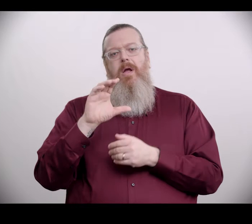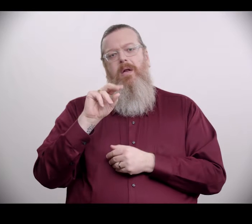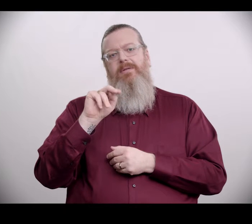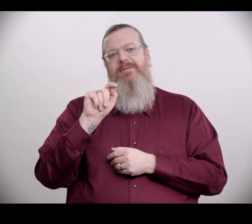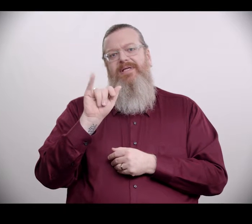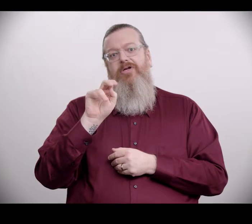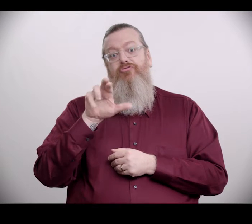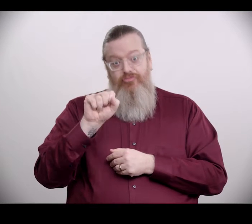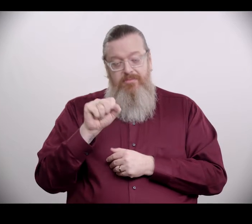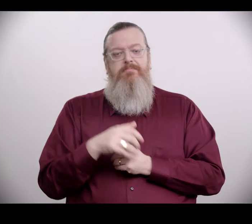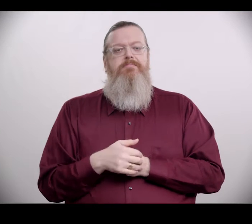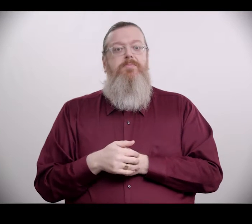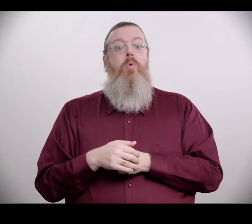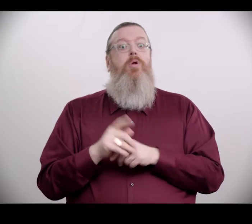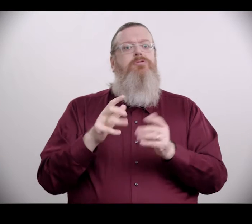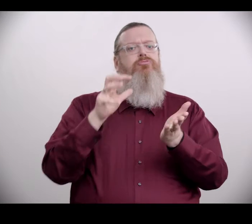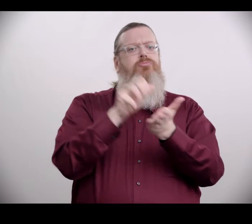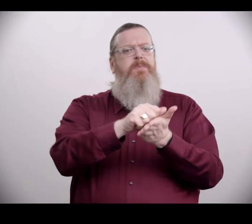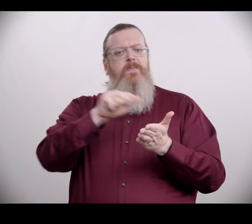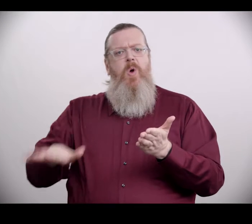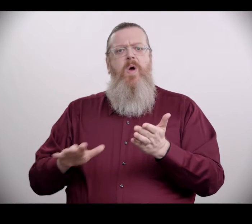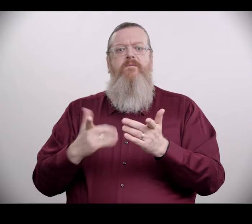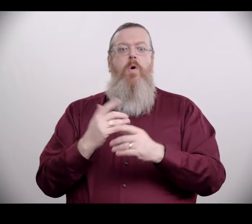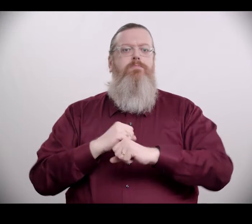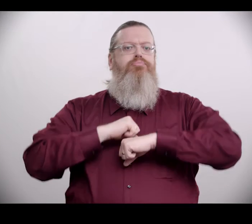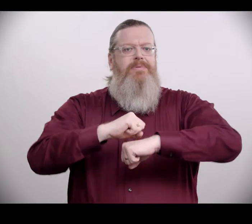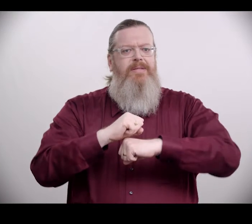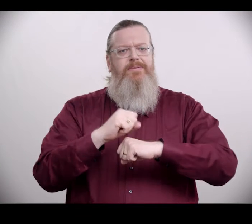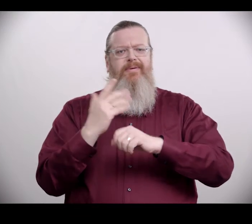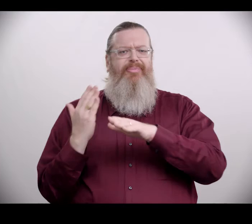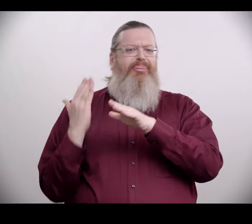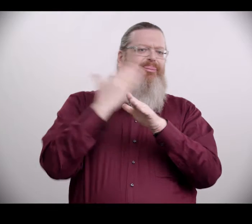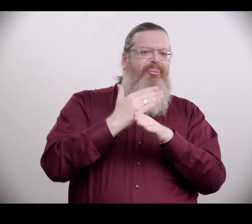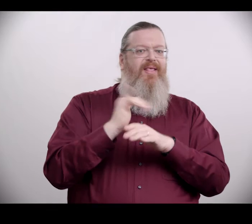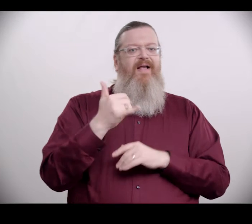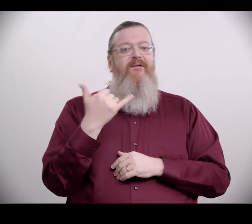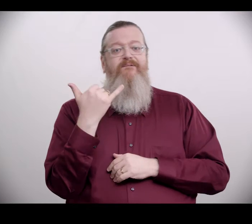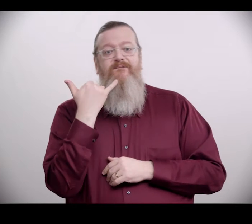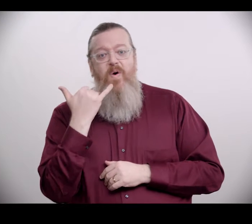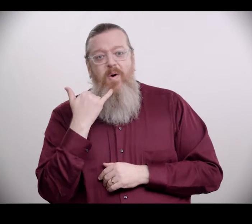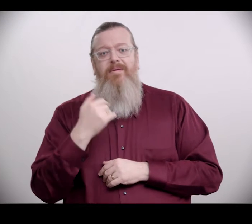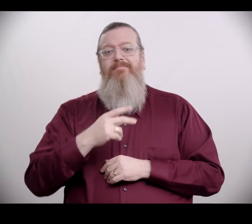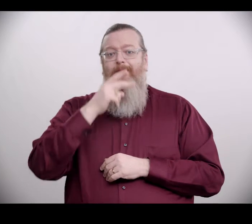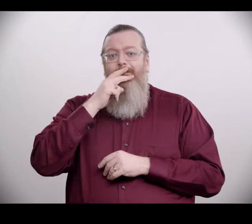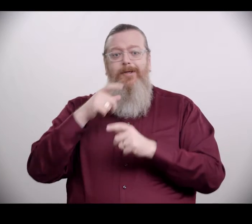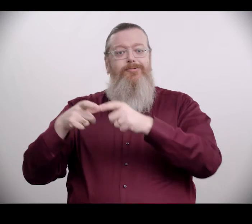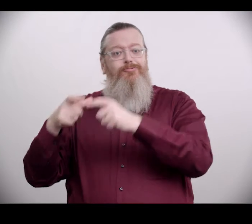* Removing or protecting protruding objects,